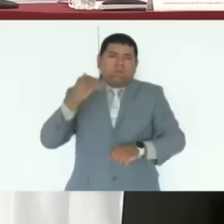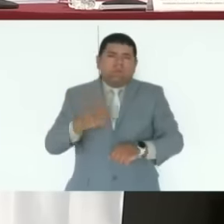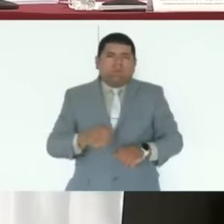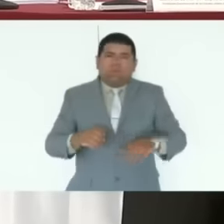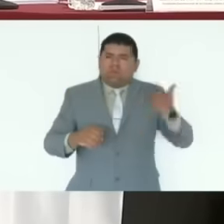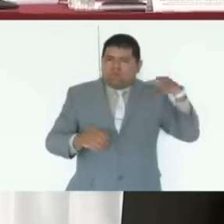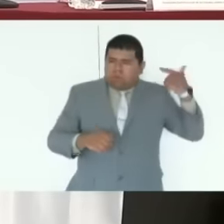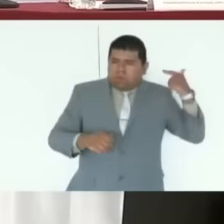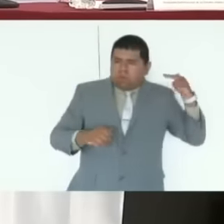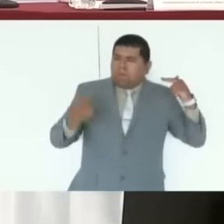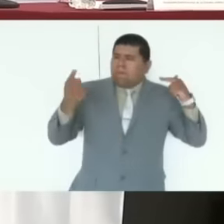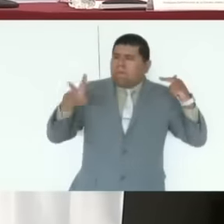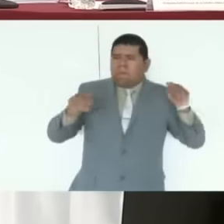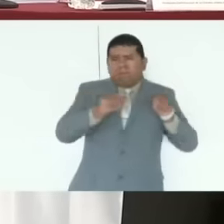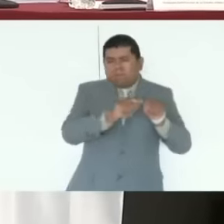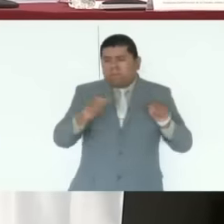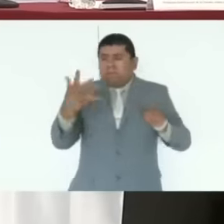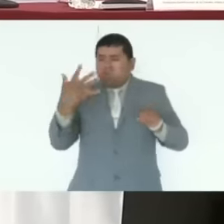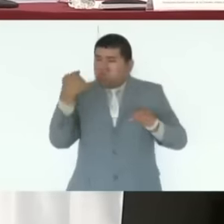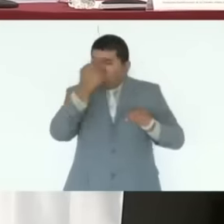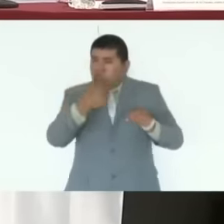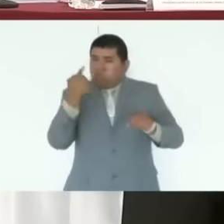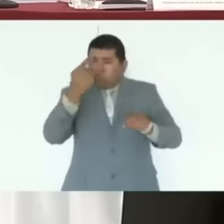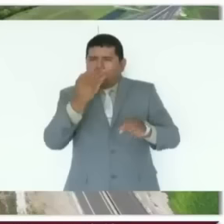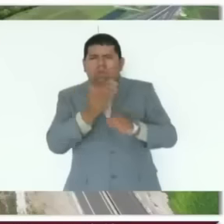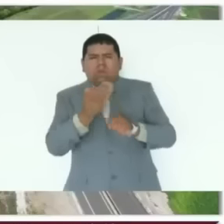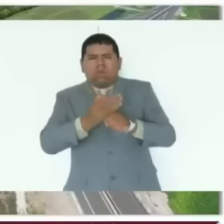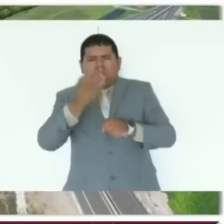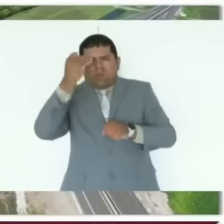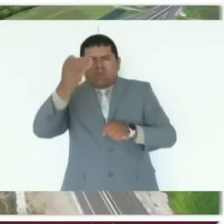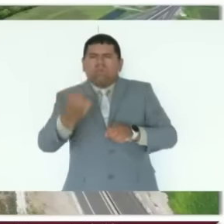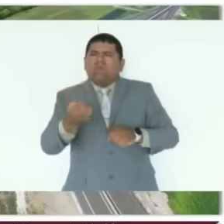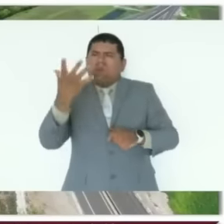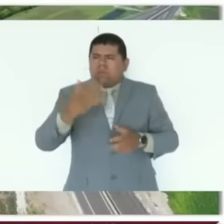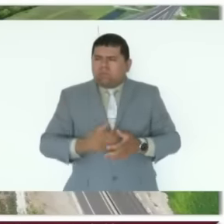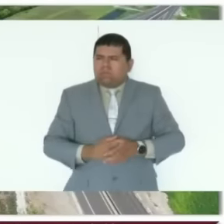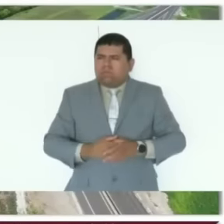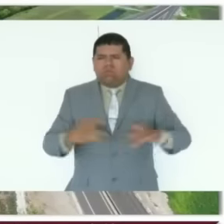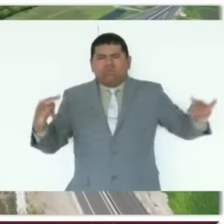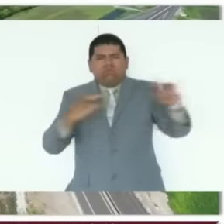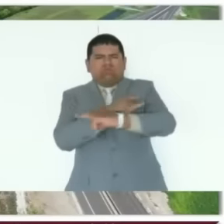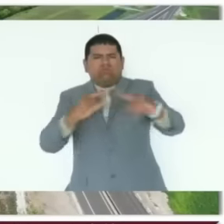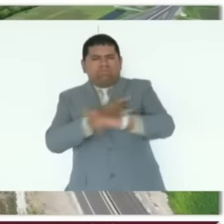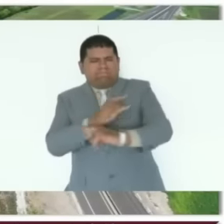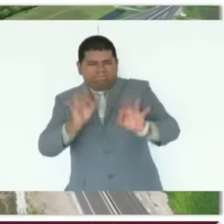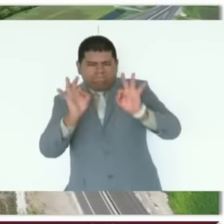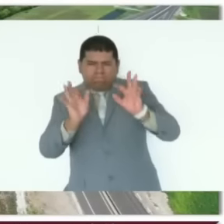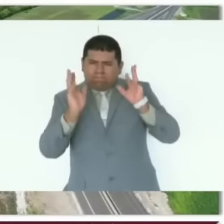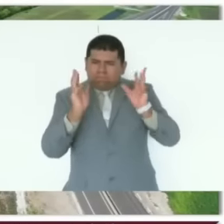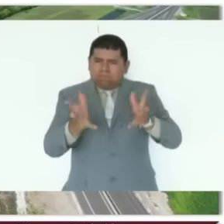to Vallarta required 5 hours currently, as the highways are in operation, it only takes 2